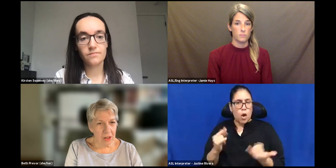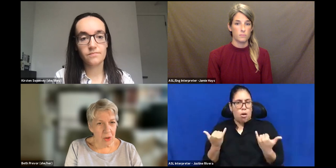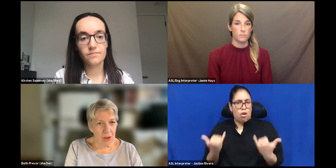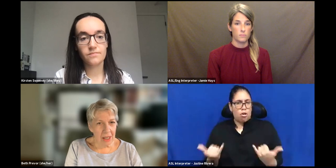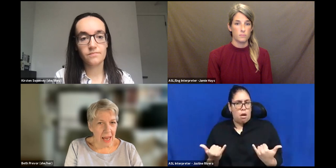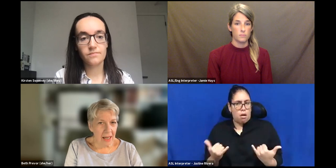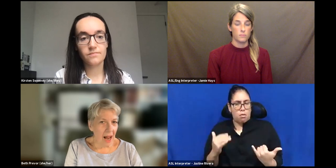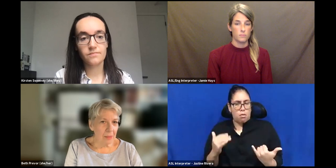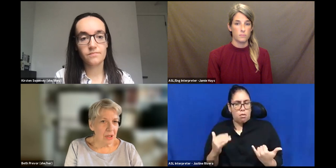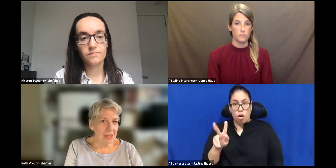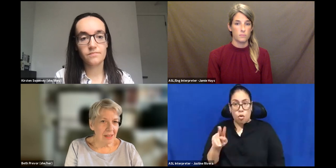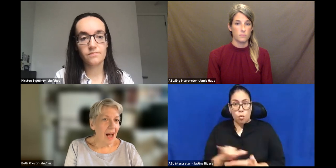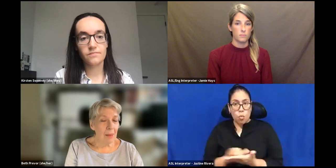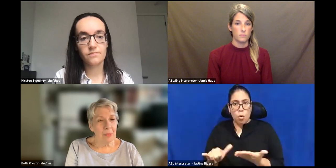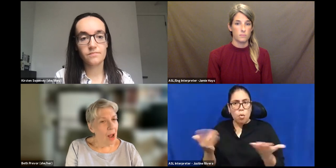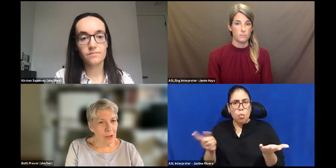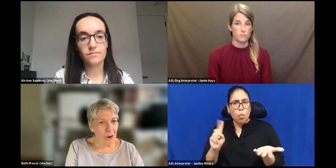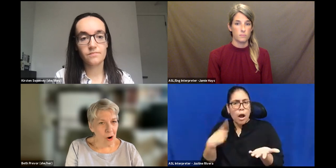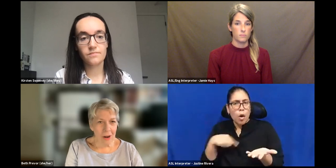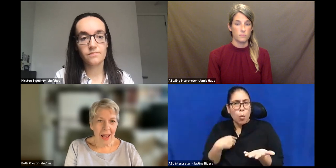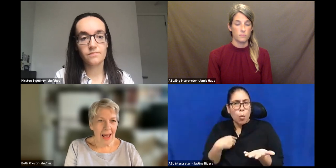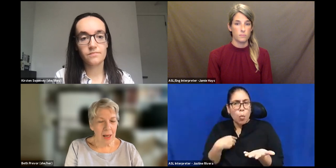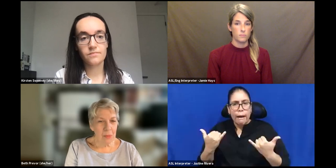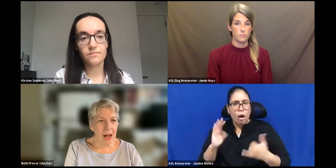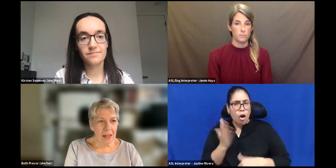A.R.T./New York, and I'm just, I'm proud of her, and I'm proud